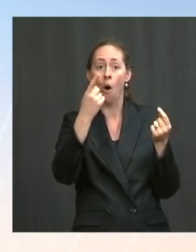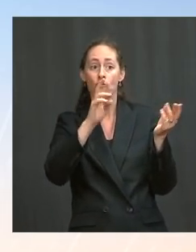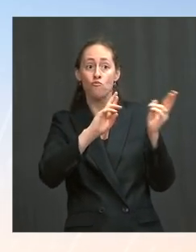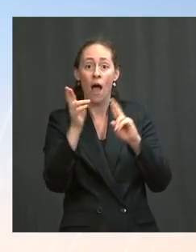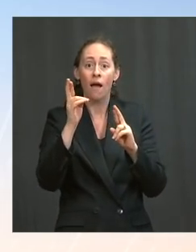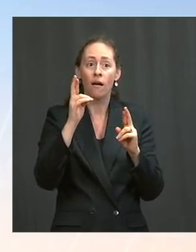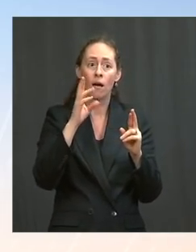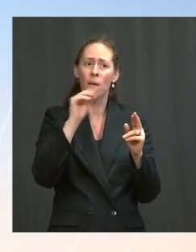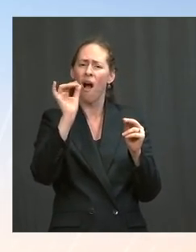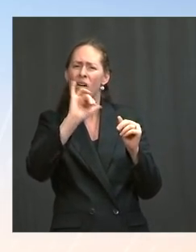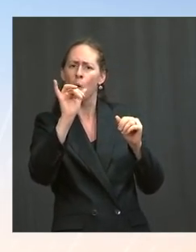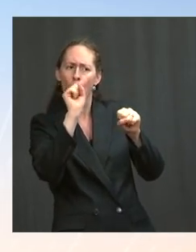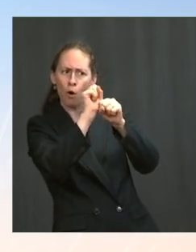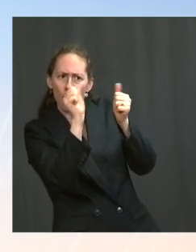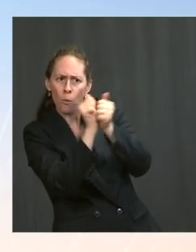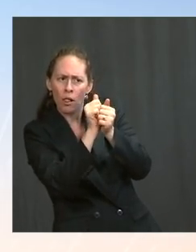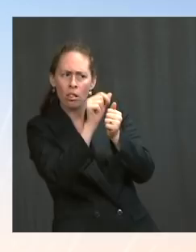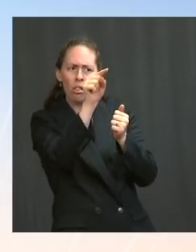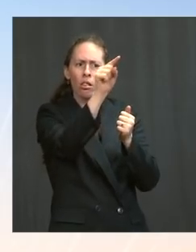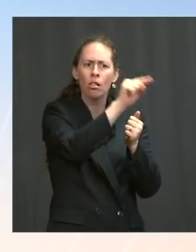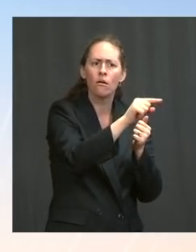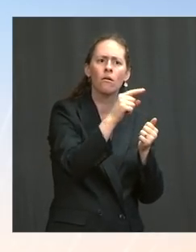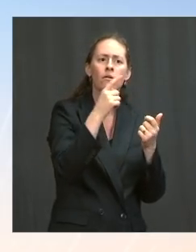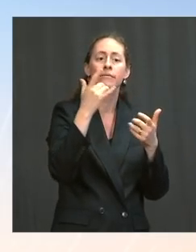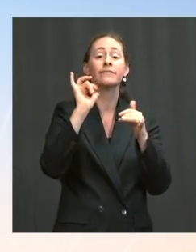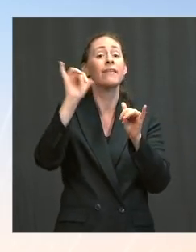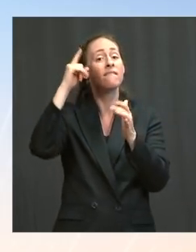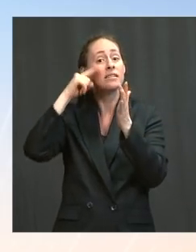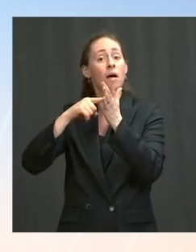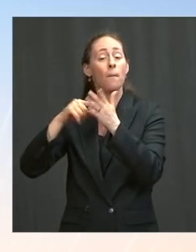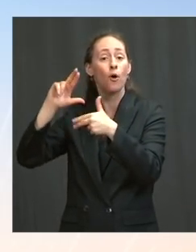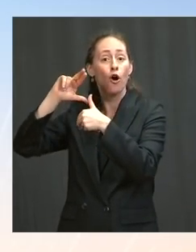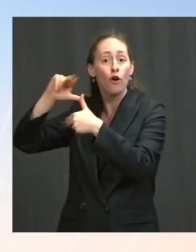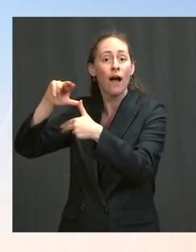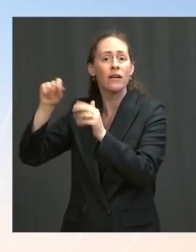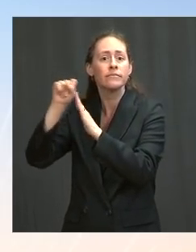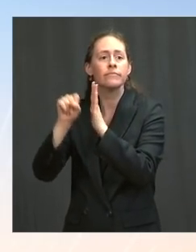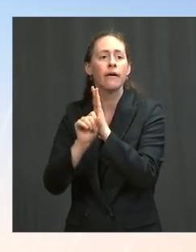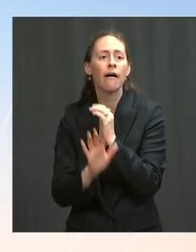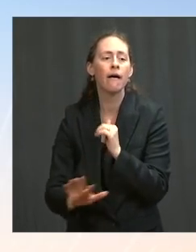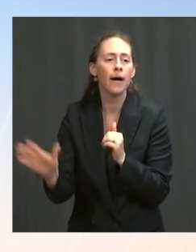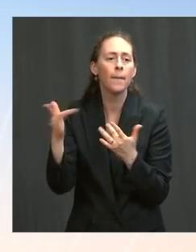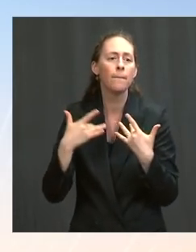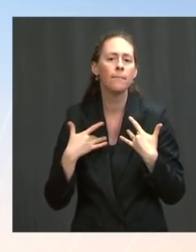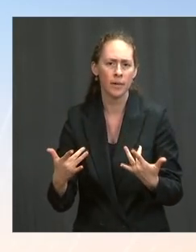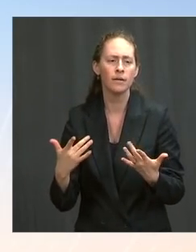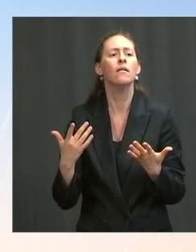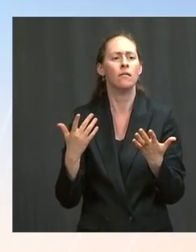who are in states that might be impacted by hurricanes, but doing the same with states and governors and leaders who might be impacted by wildfires.